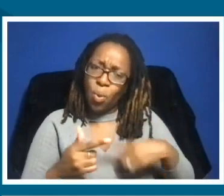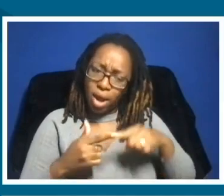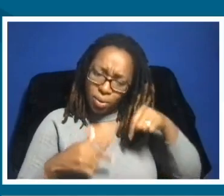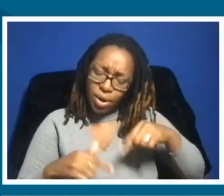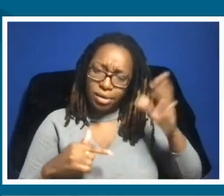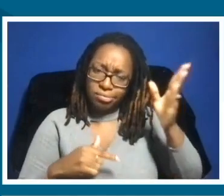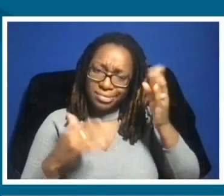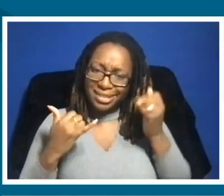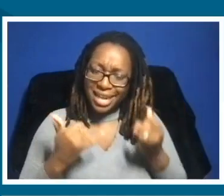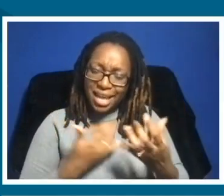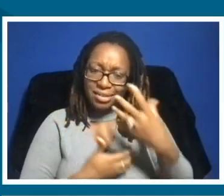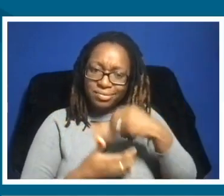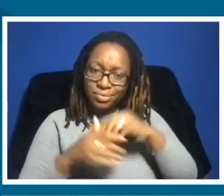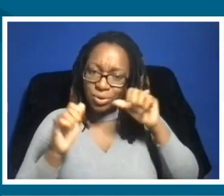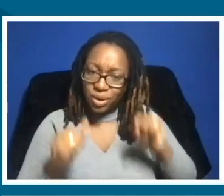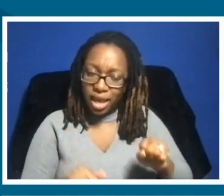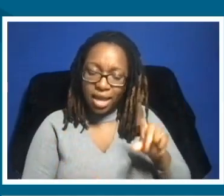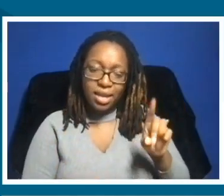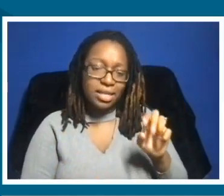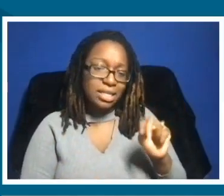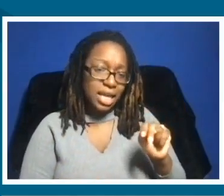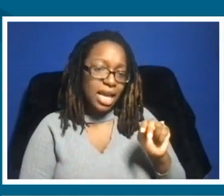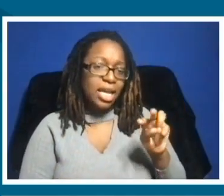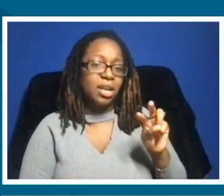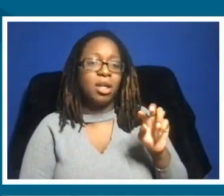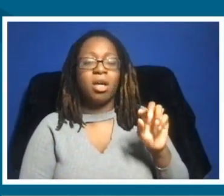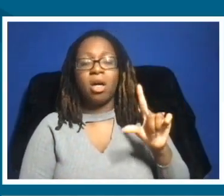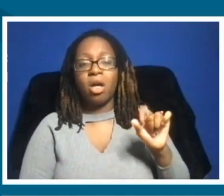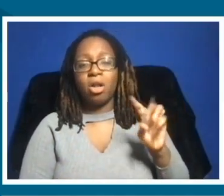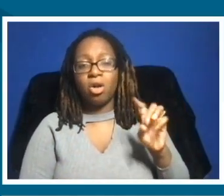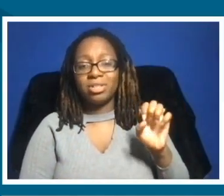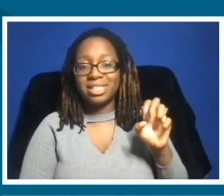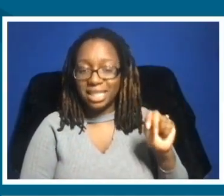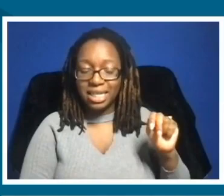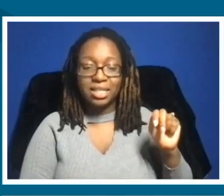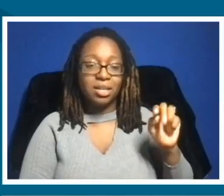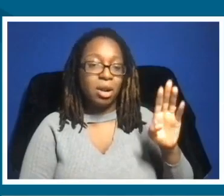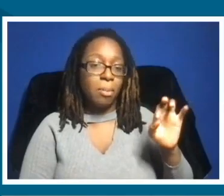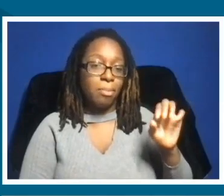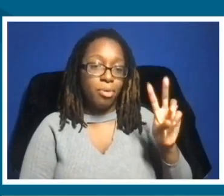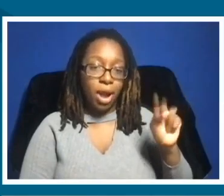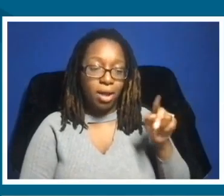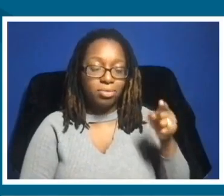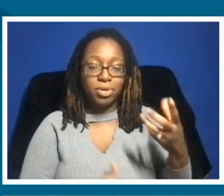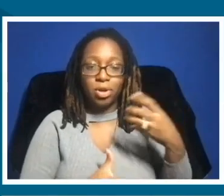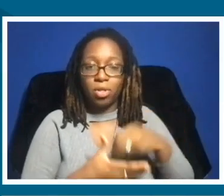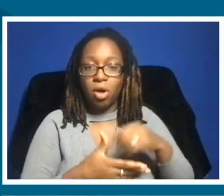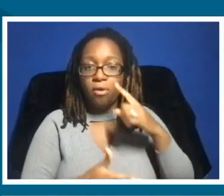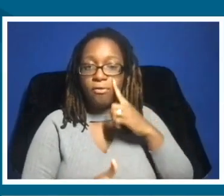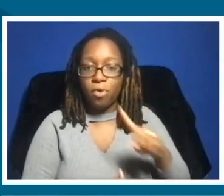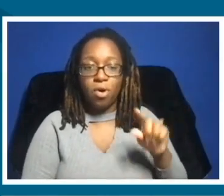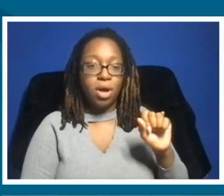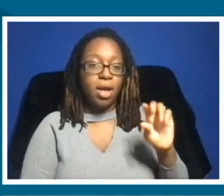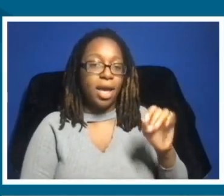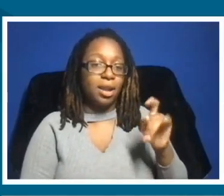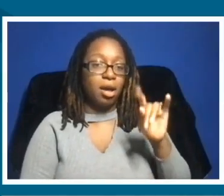dwayne lawson brown who is a member of the anacostia community museum team we'll pose a few structured